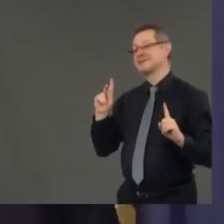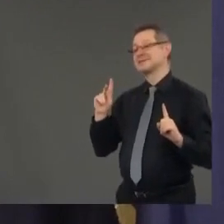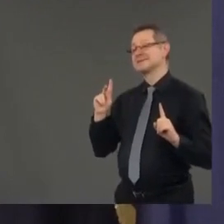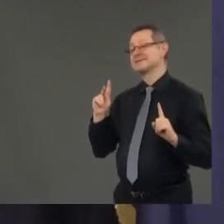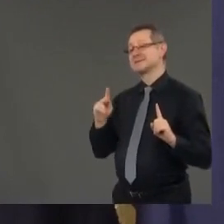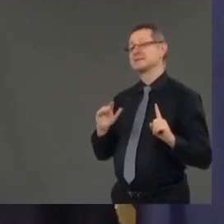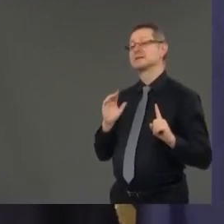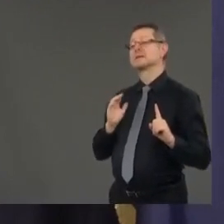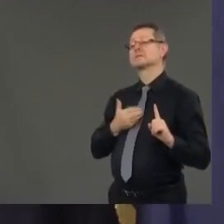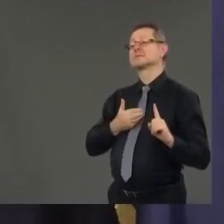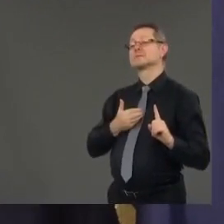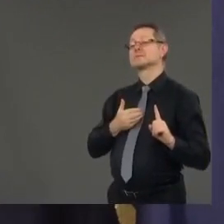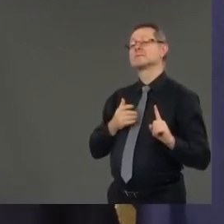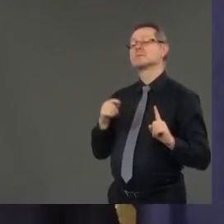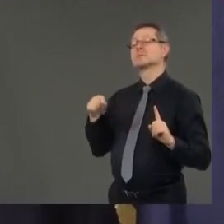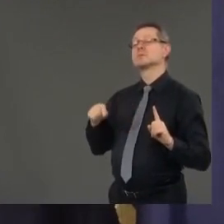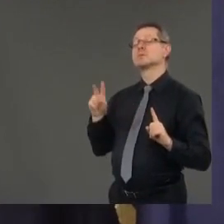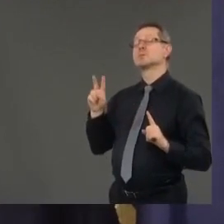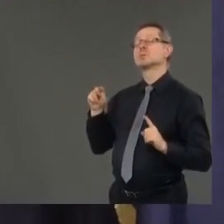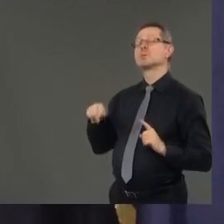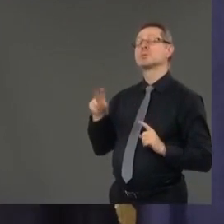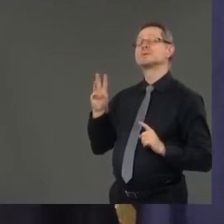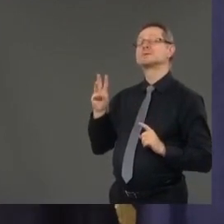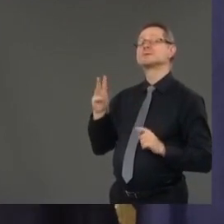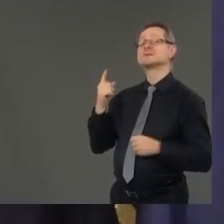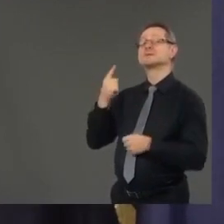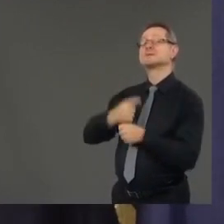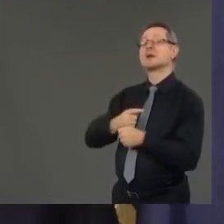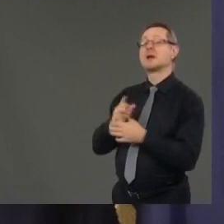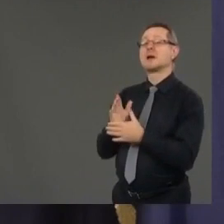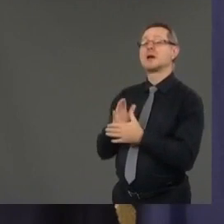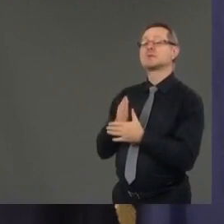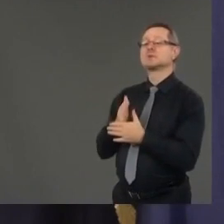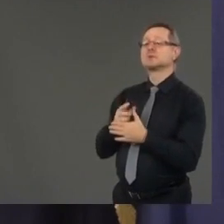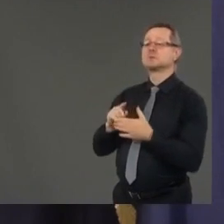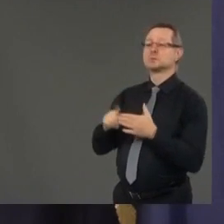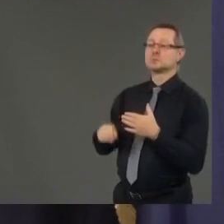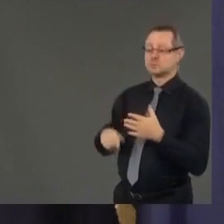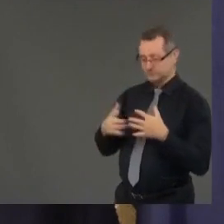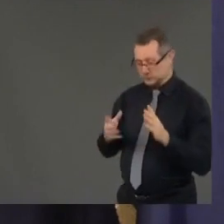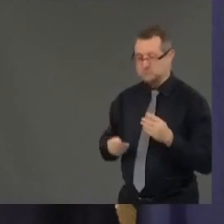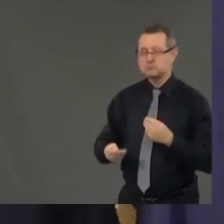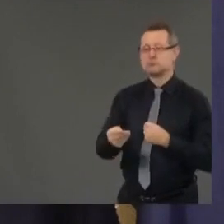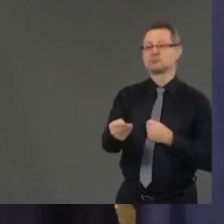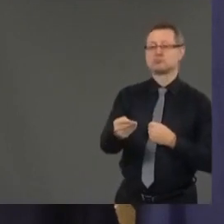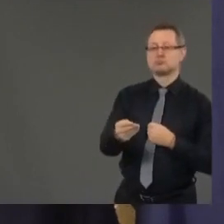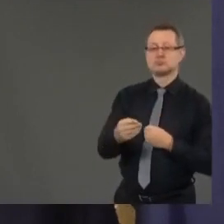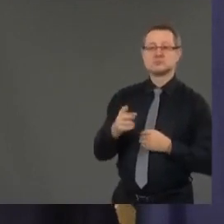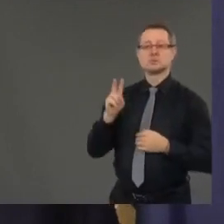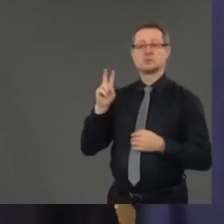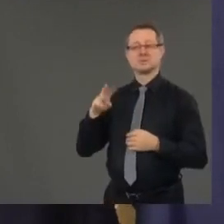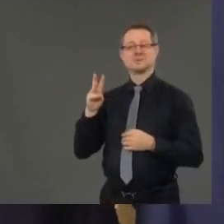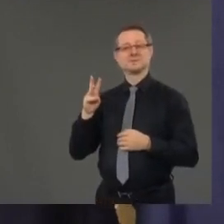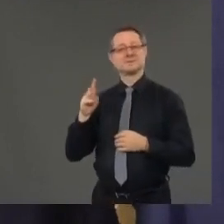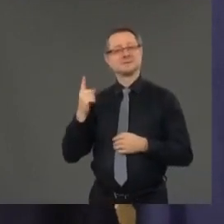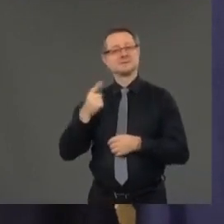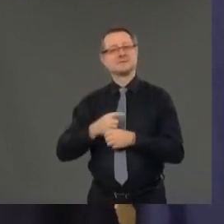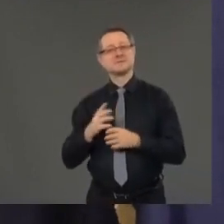WE DID 69,000 TESTS.